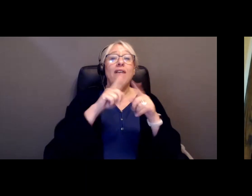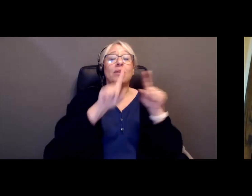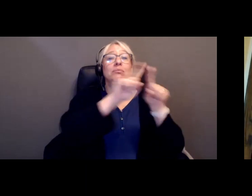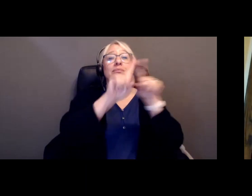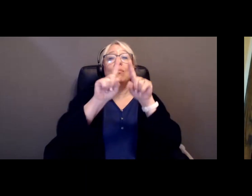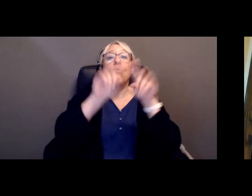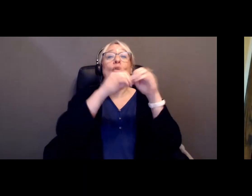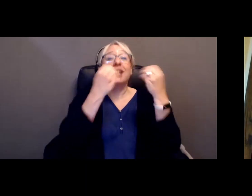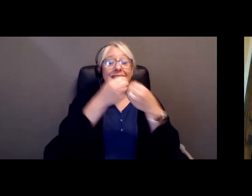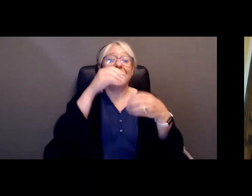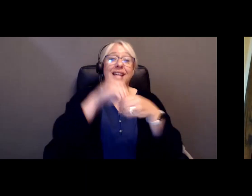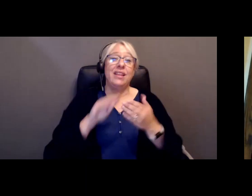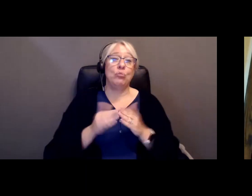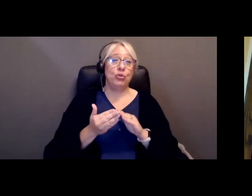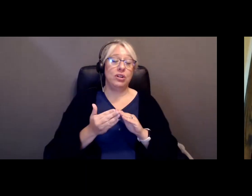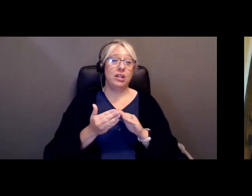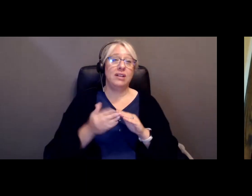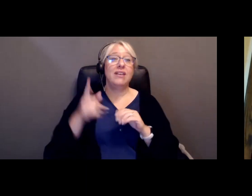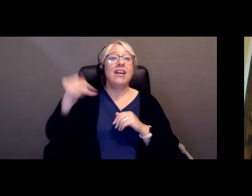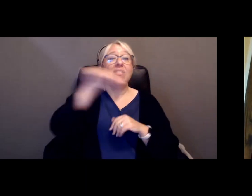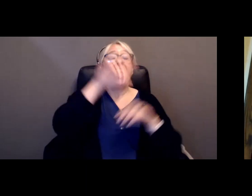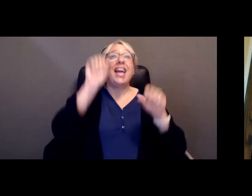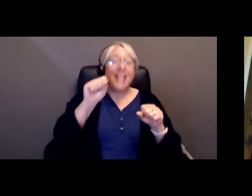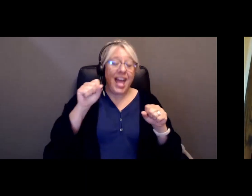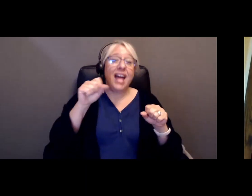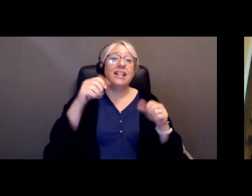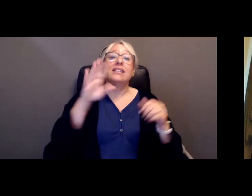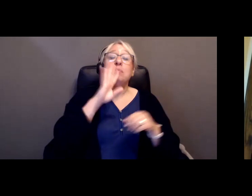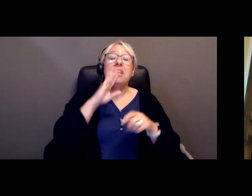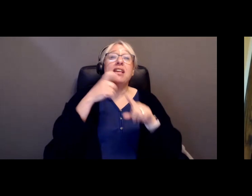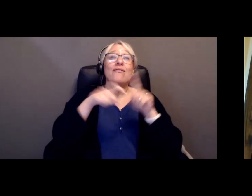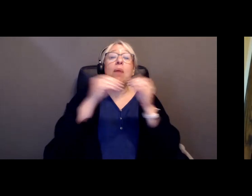the community because they can often speak from a broader perspective than what sometimes happens,